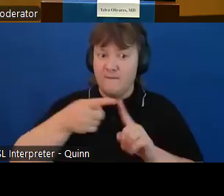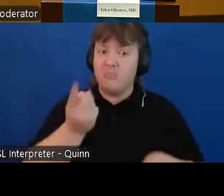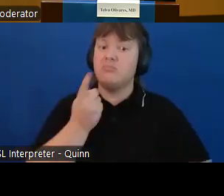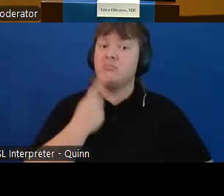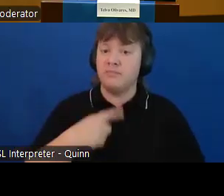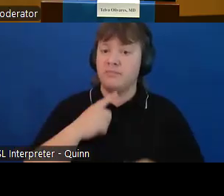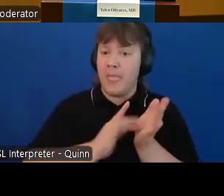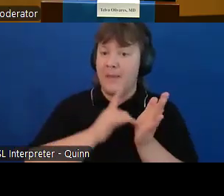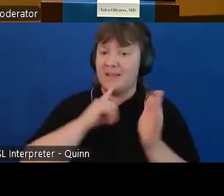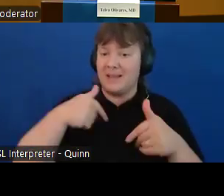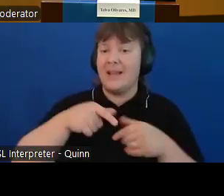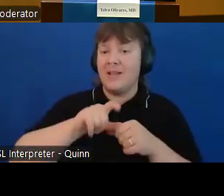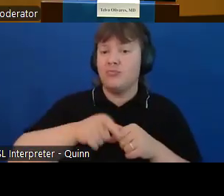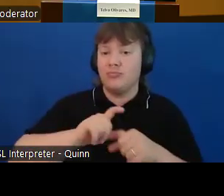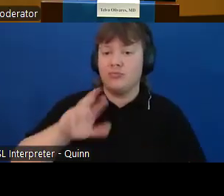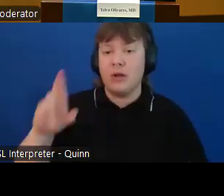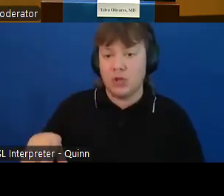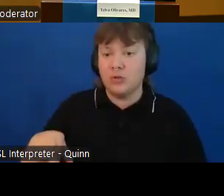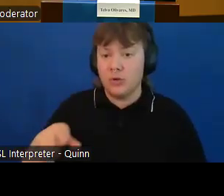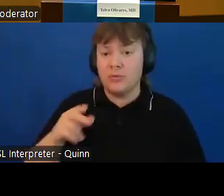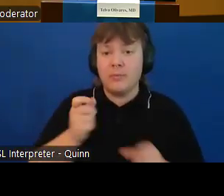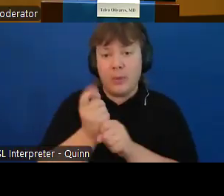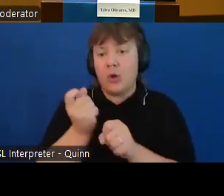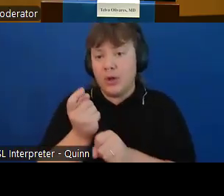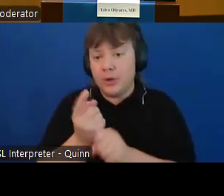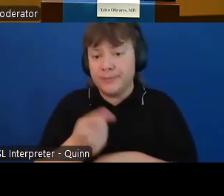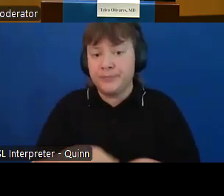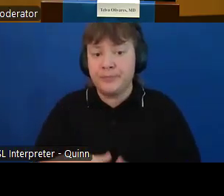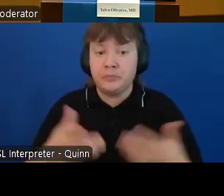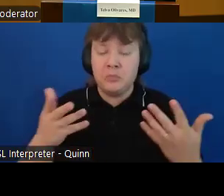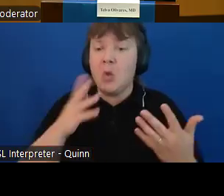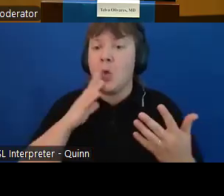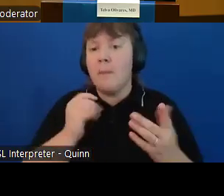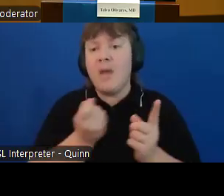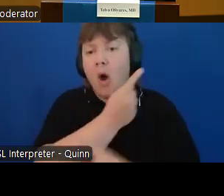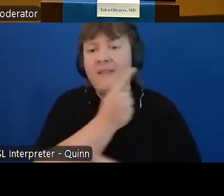in the greater Rochester area per year. Could be off substantially. Again, this is a guess just to